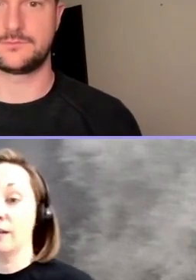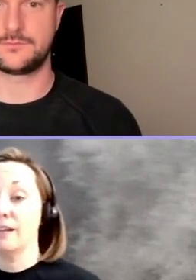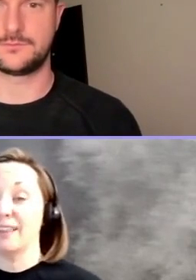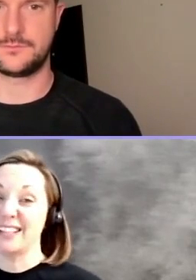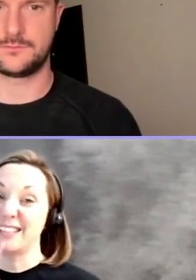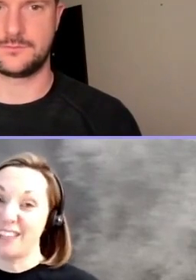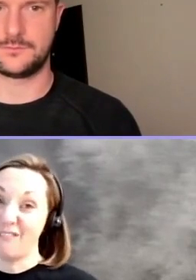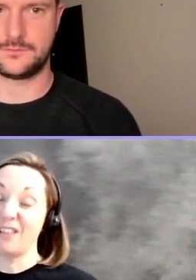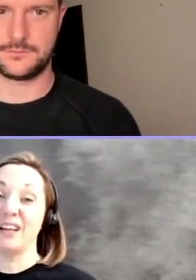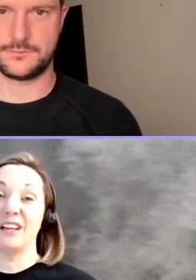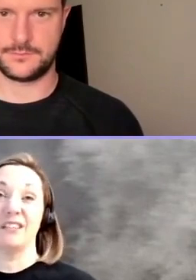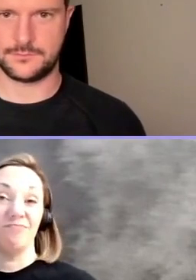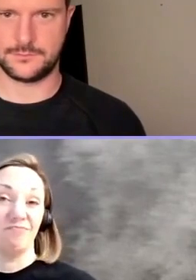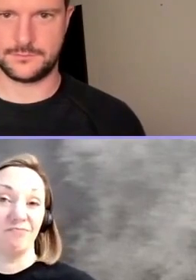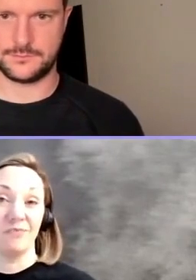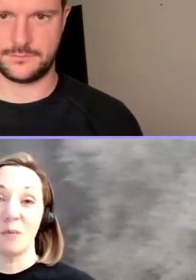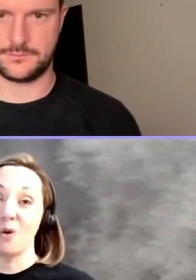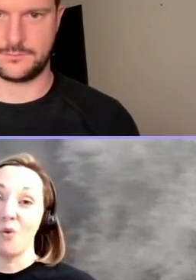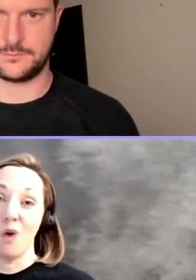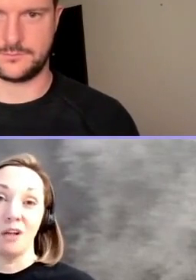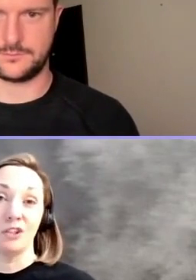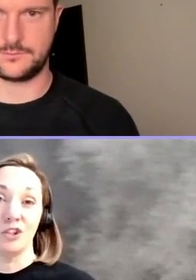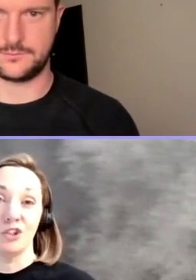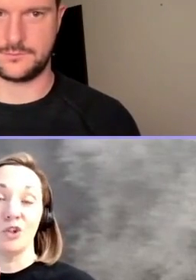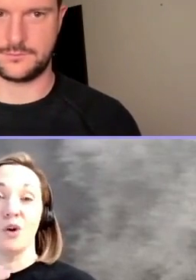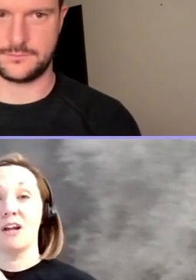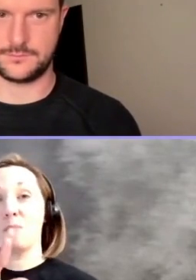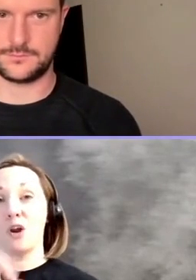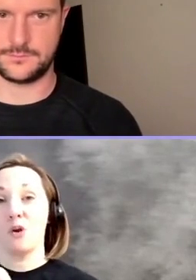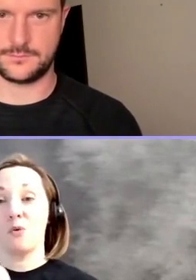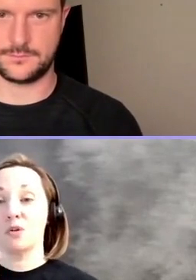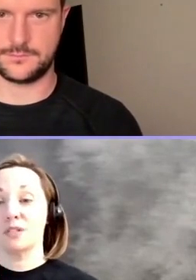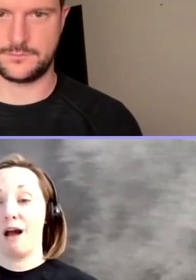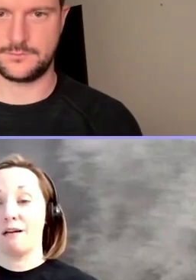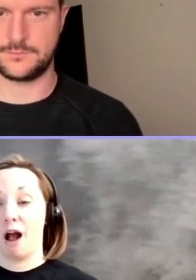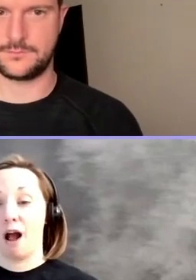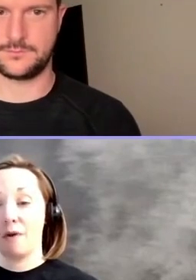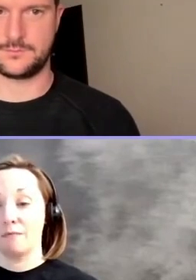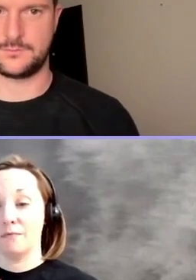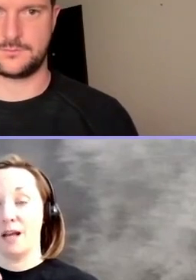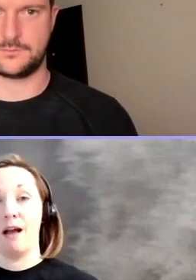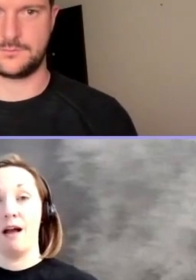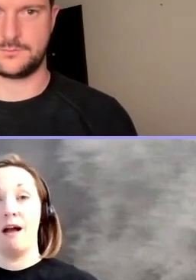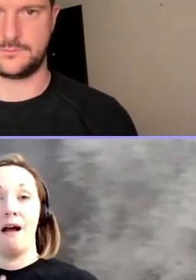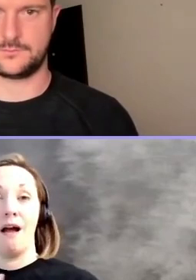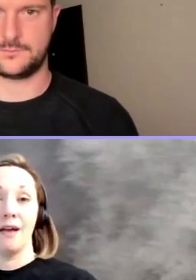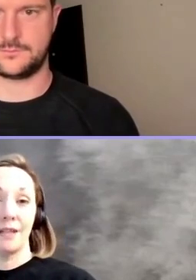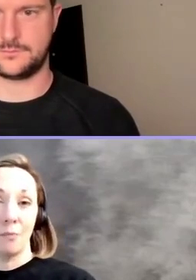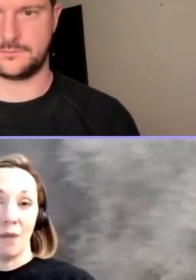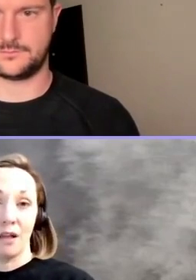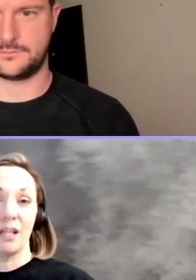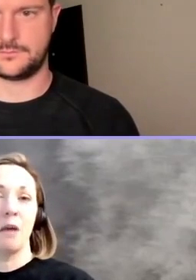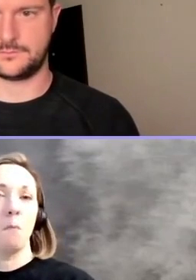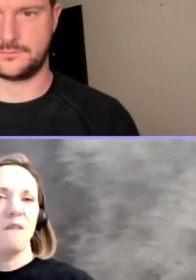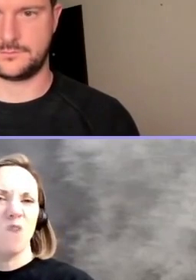for that I would like to pass the mic to fill that have something to say about inclusive meetings and their research